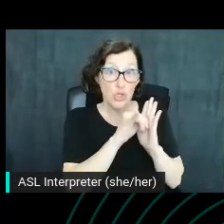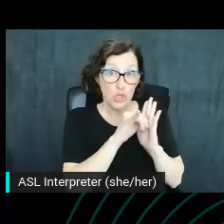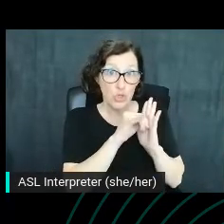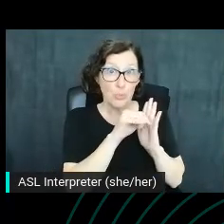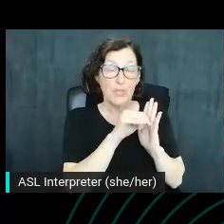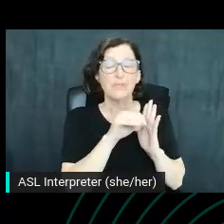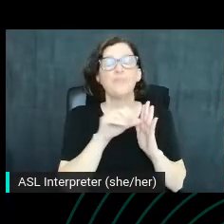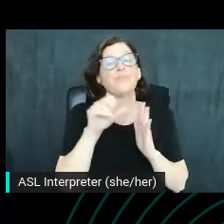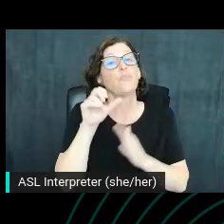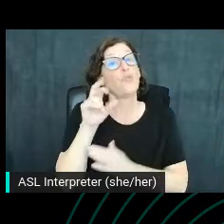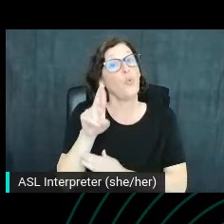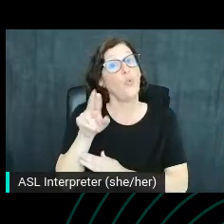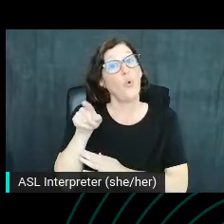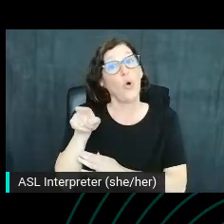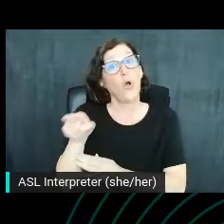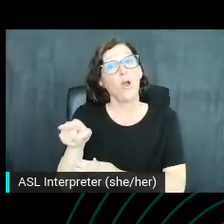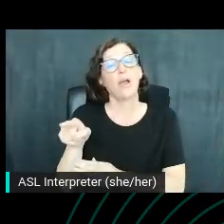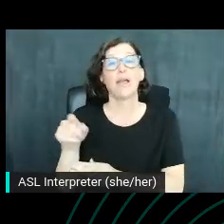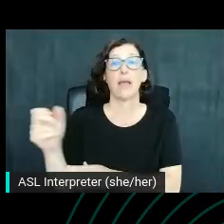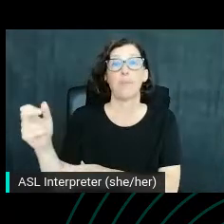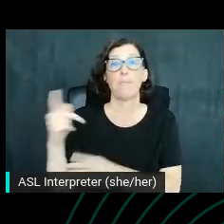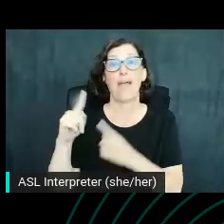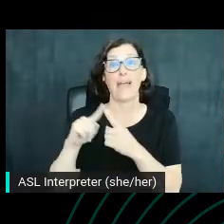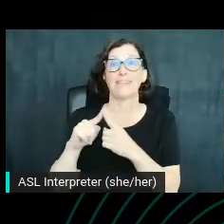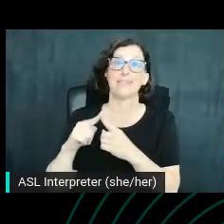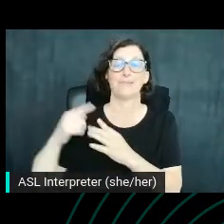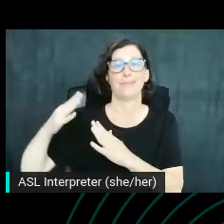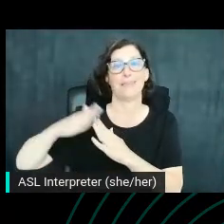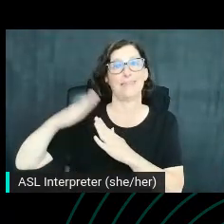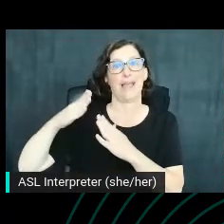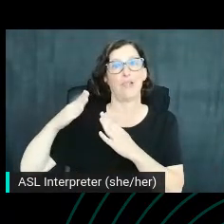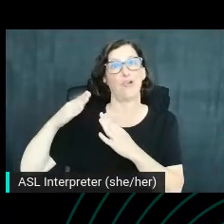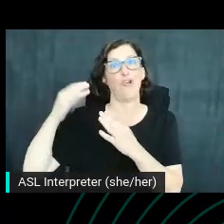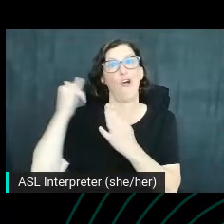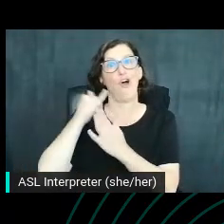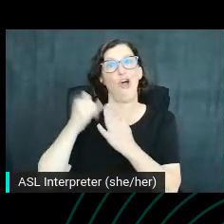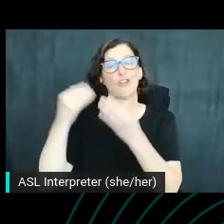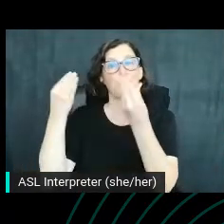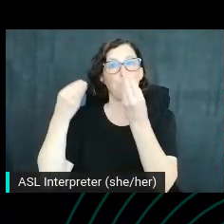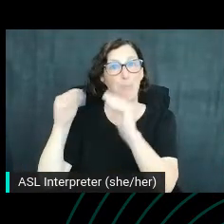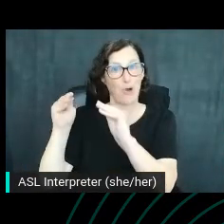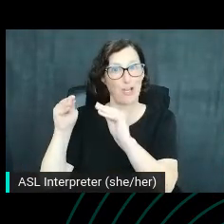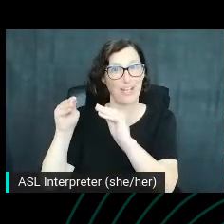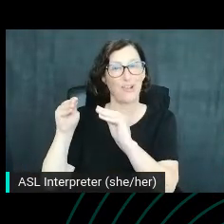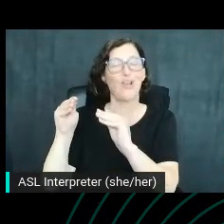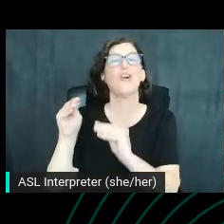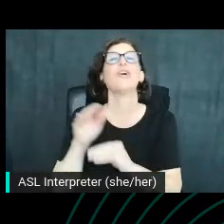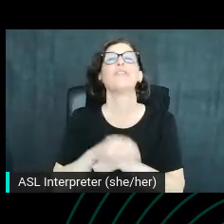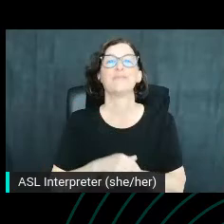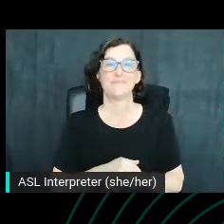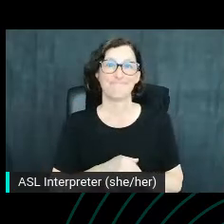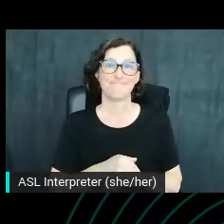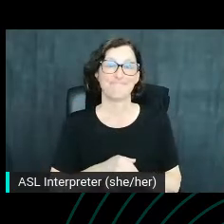or "The Return of the Stellar Arts Marketing Video Reel" also produced by Cinevative. Let's dive in!